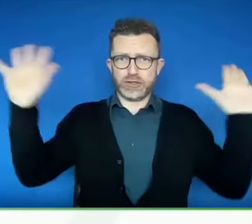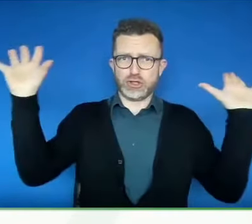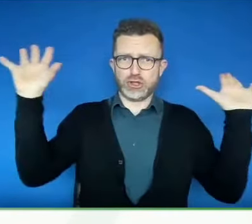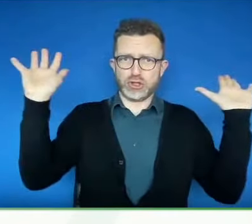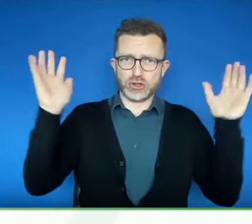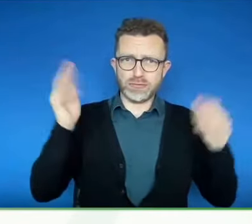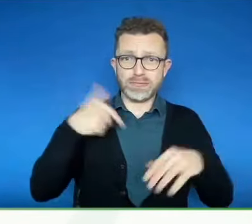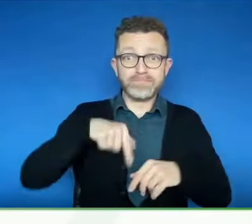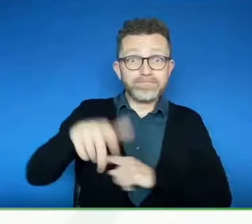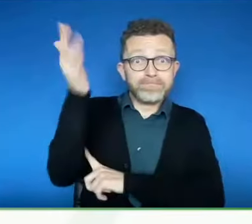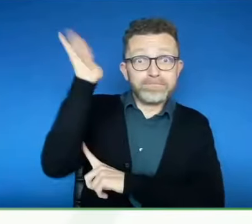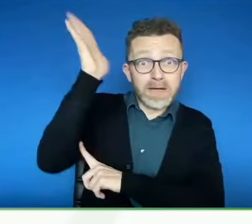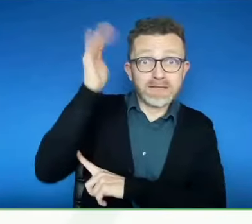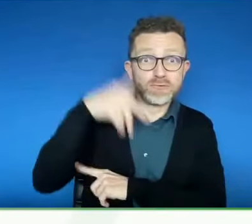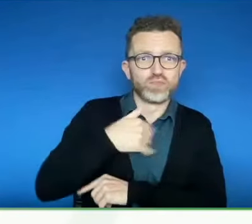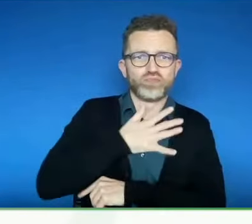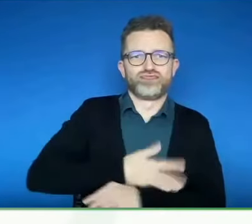of the mega city of São Paulo.